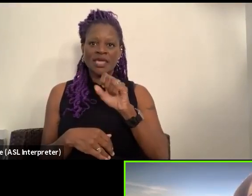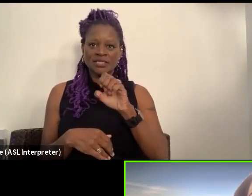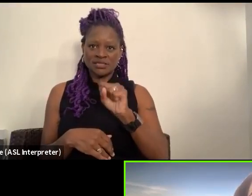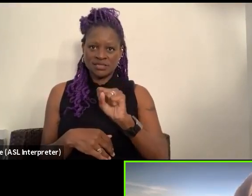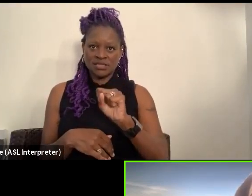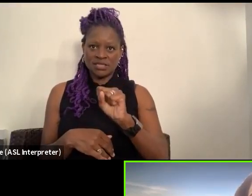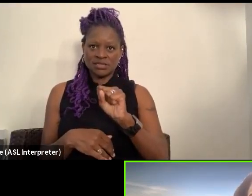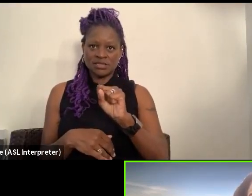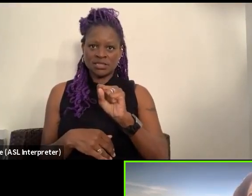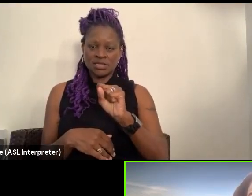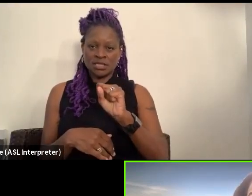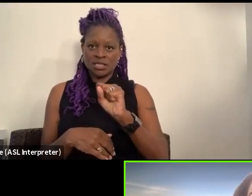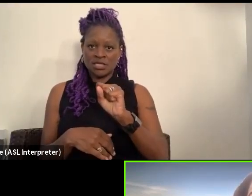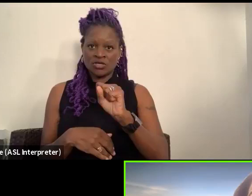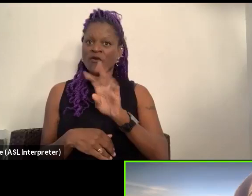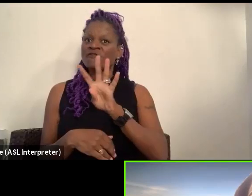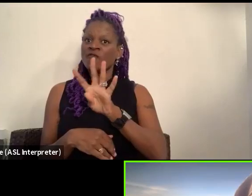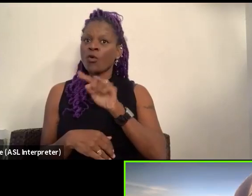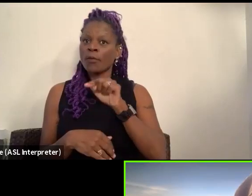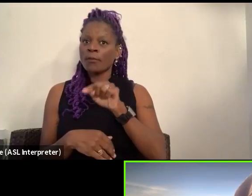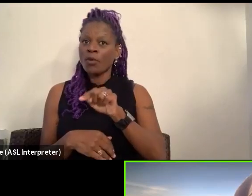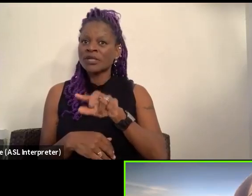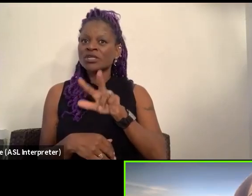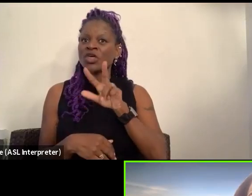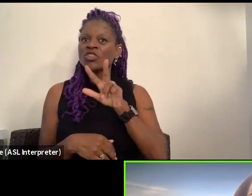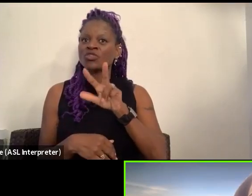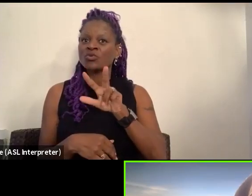And that number would need to be below four in the state's current reopening